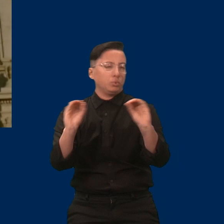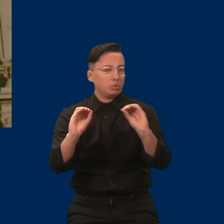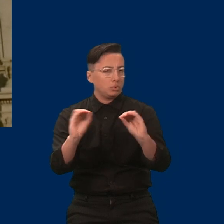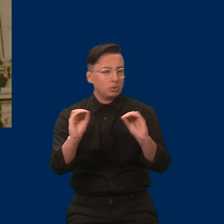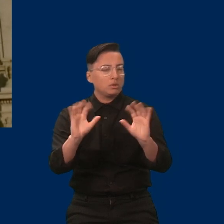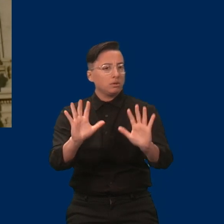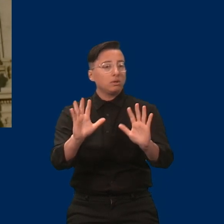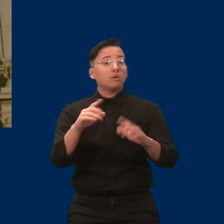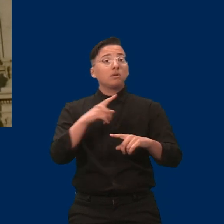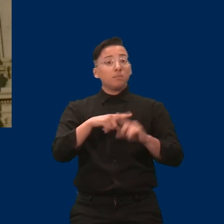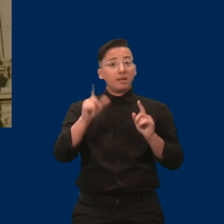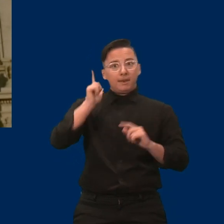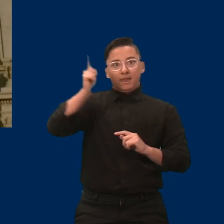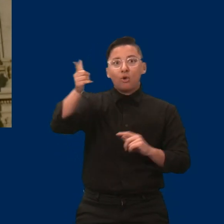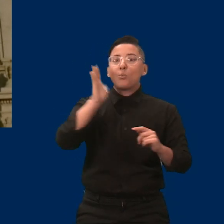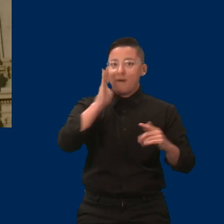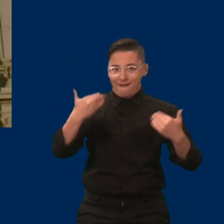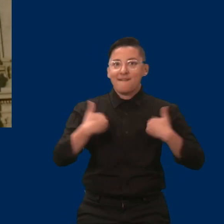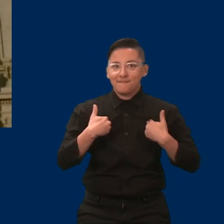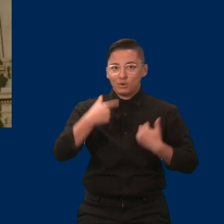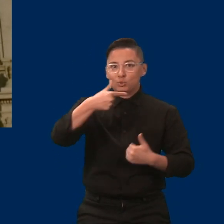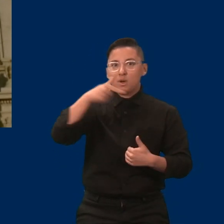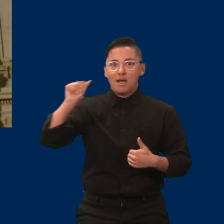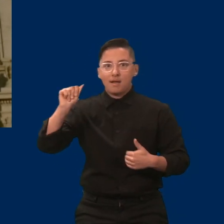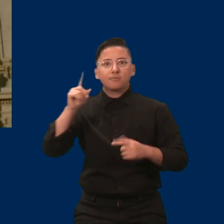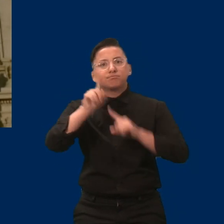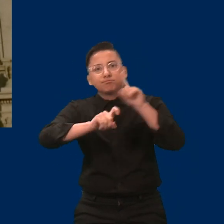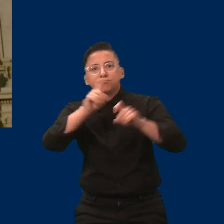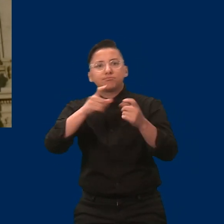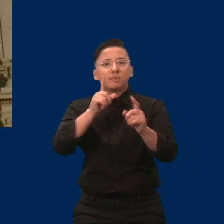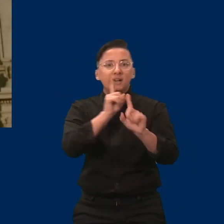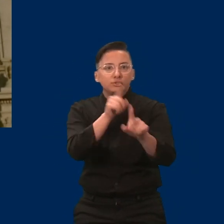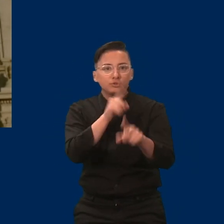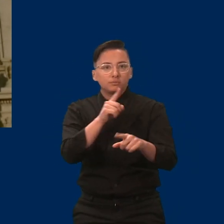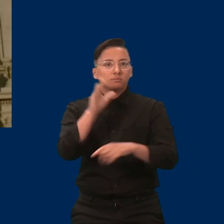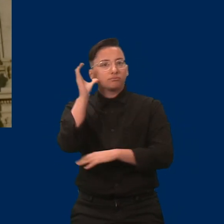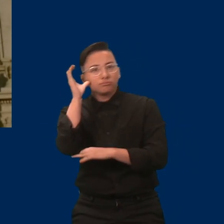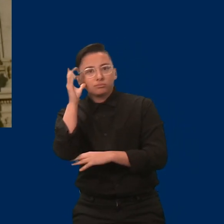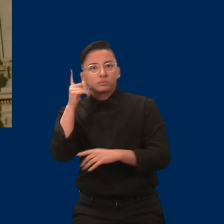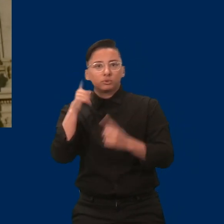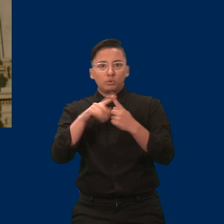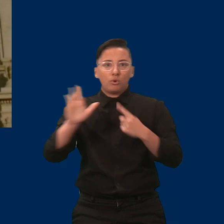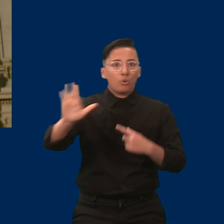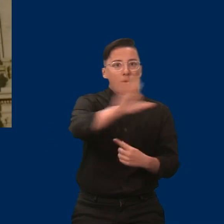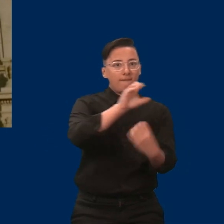in the coming months to hear your feedback and ideas. We value the input of all stakeholders, especially